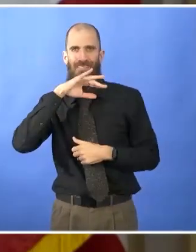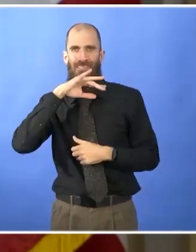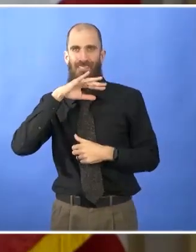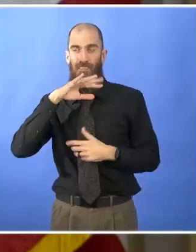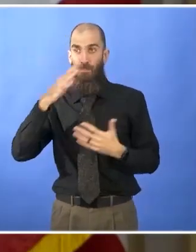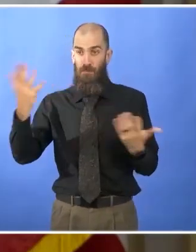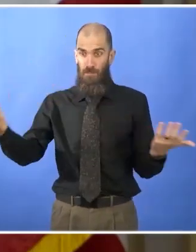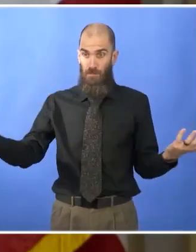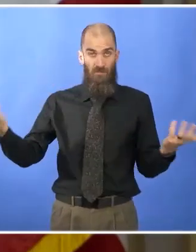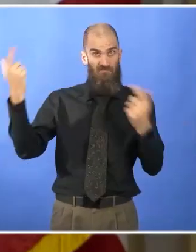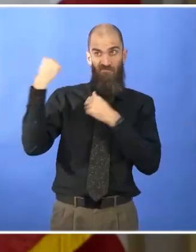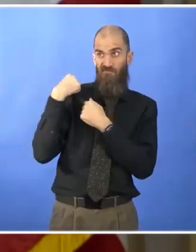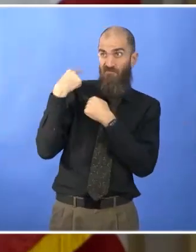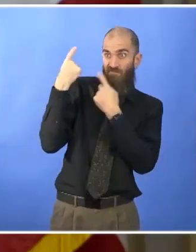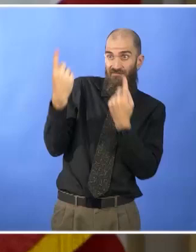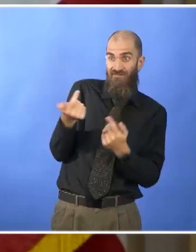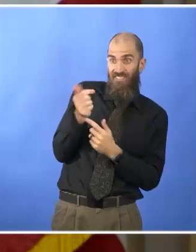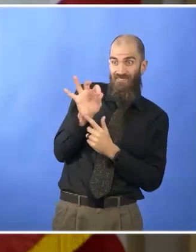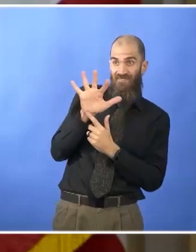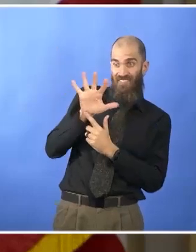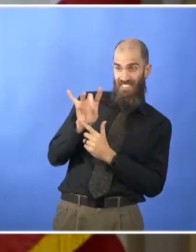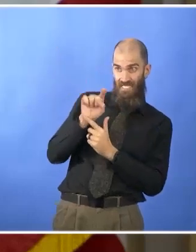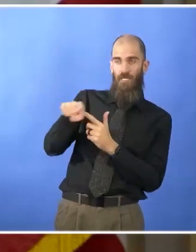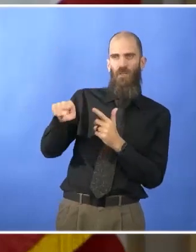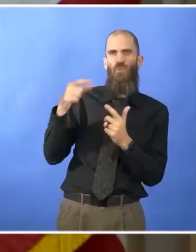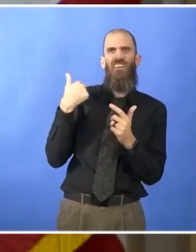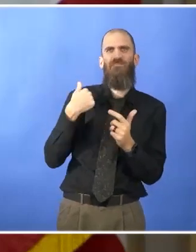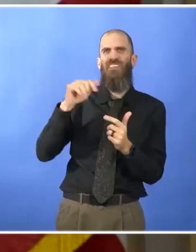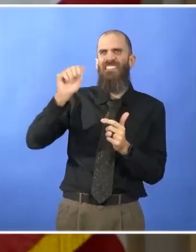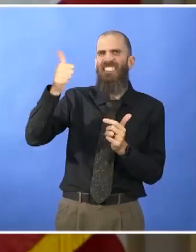MORE THAN HALF OF THOSE SATELLITES ARE NOW DEFUNCT.